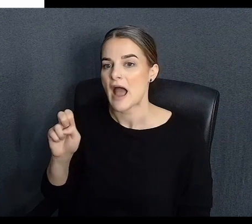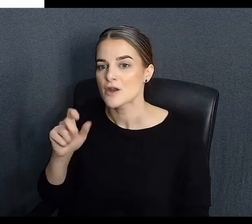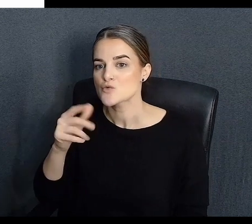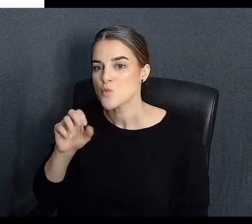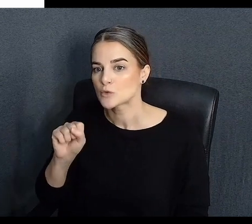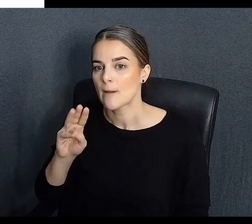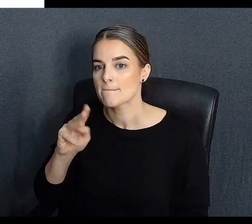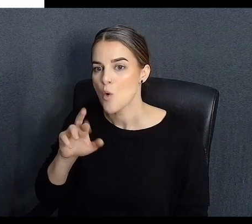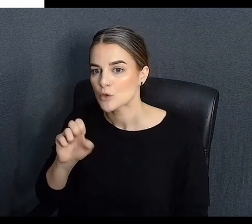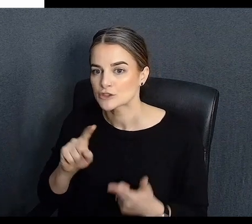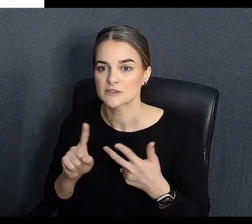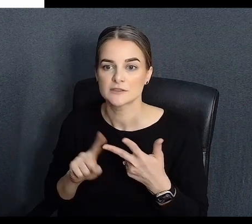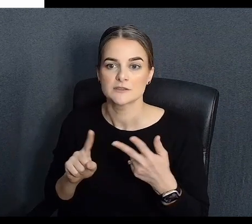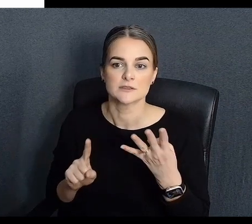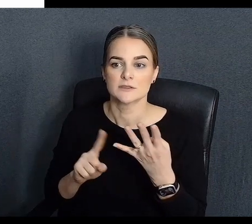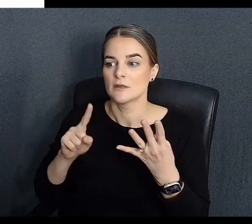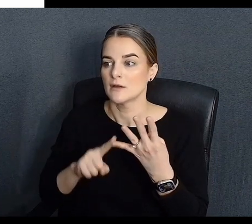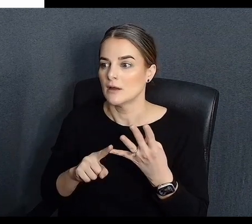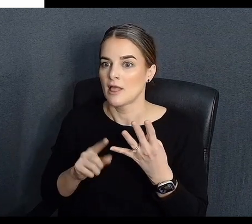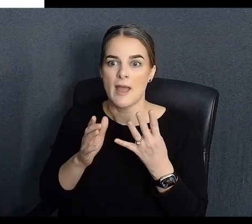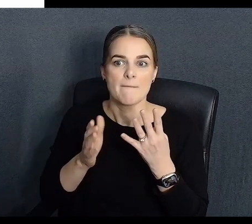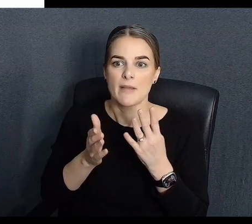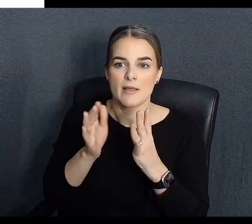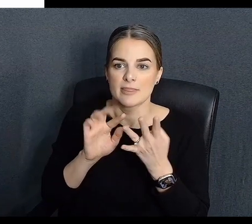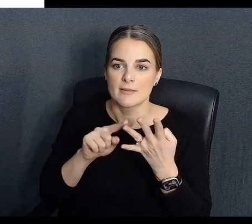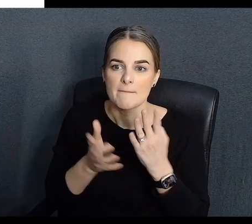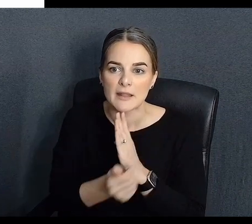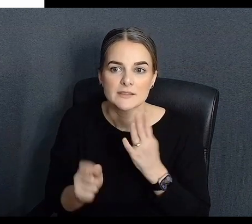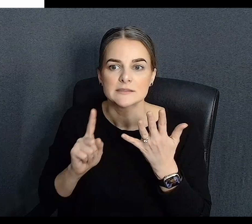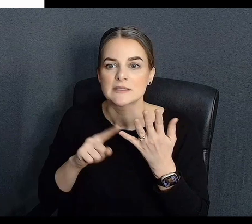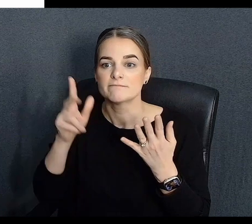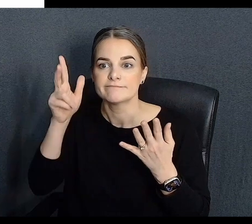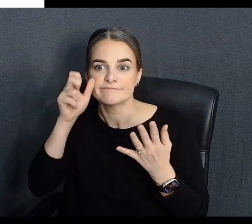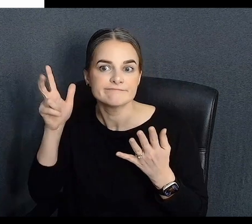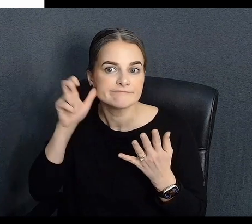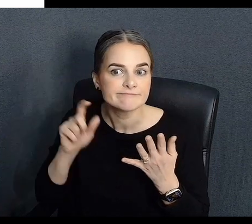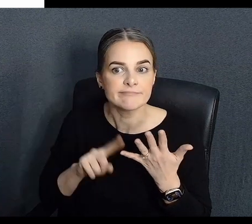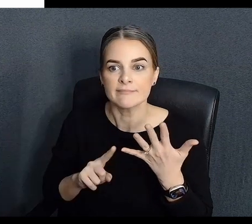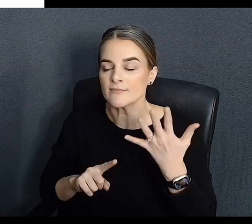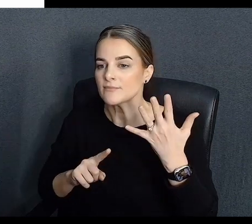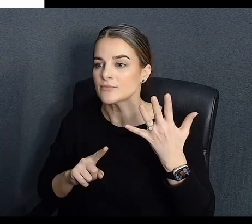We're going to need to know if that person is using a wheelchair or a power chair, that they might